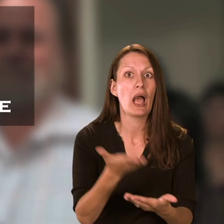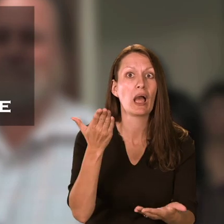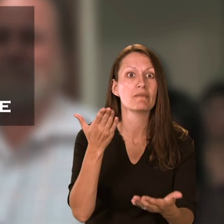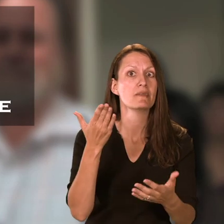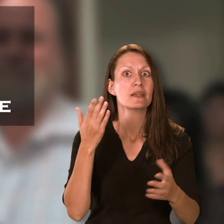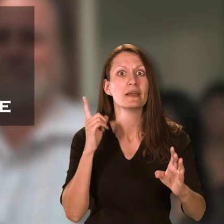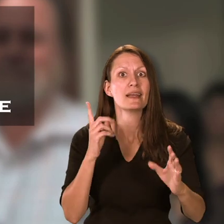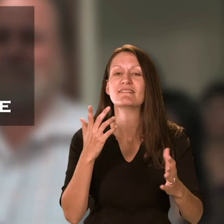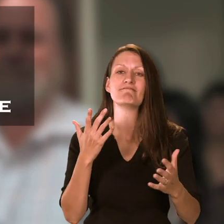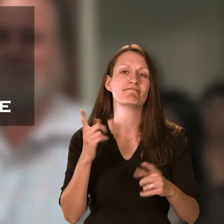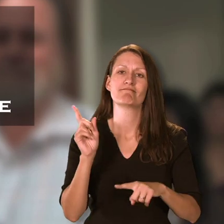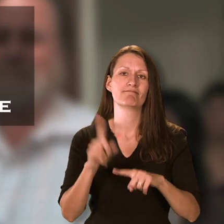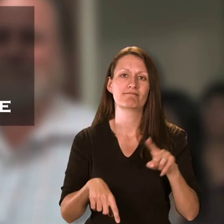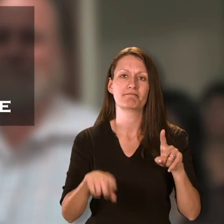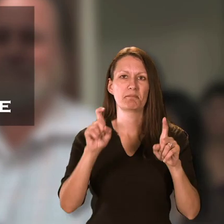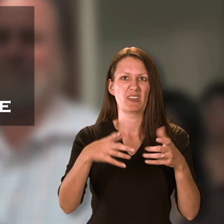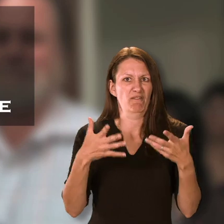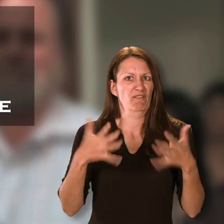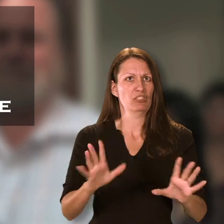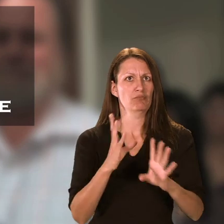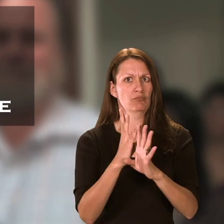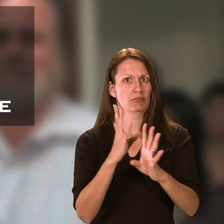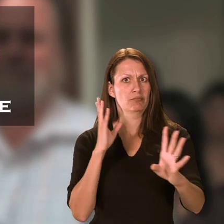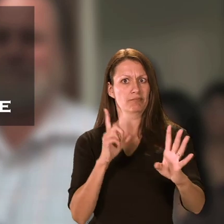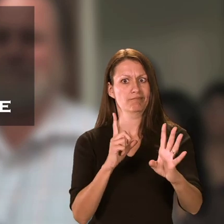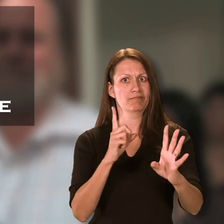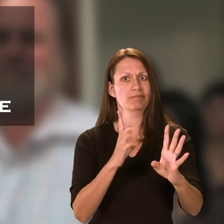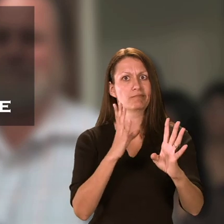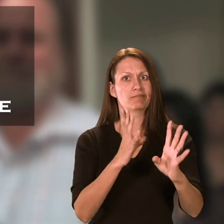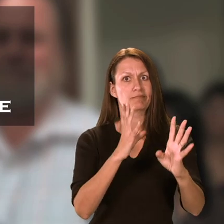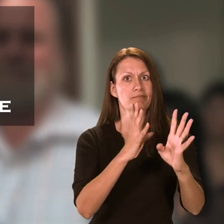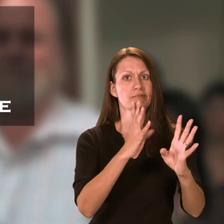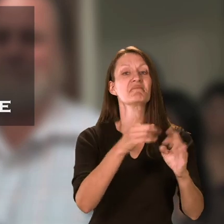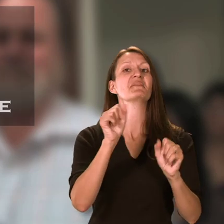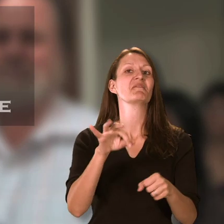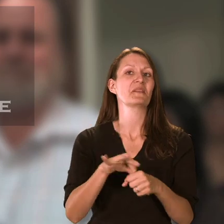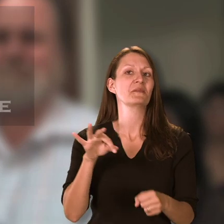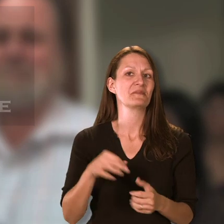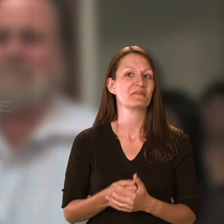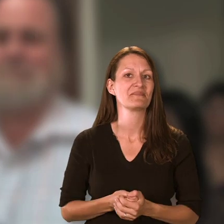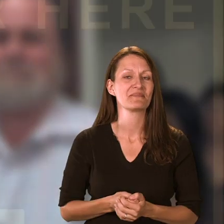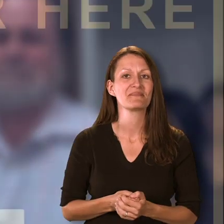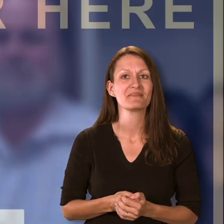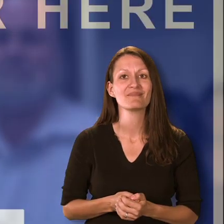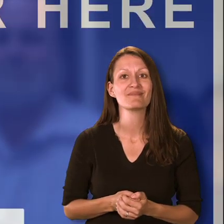you won't be allowed to vote.